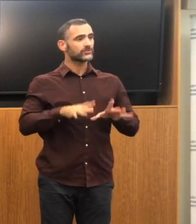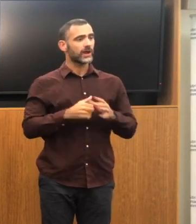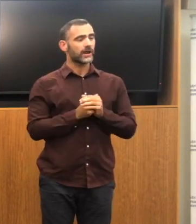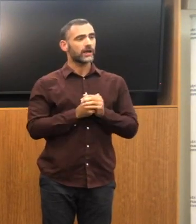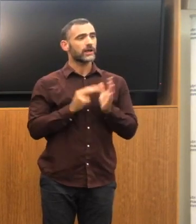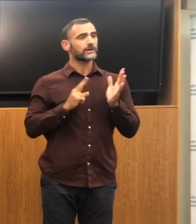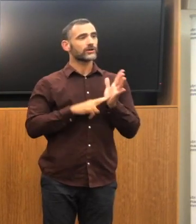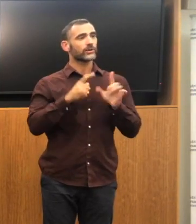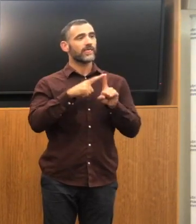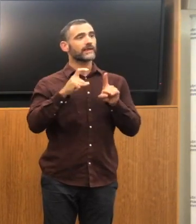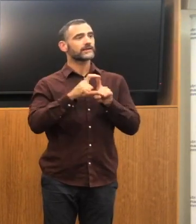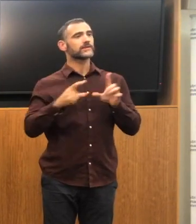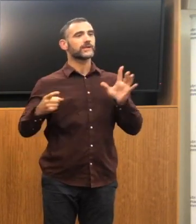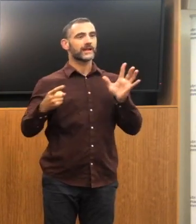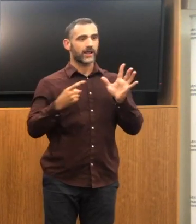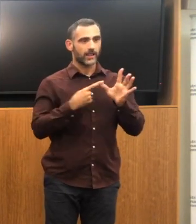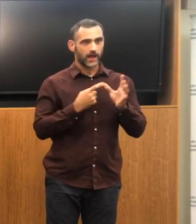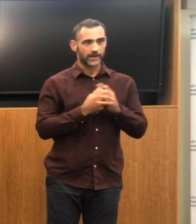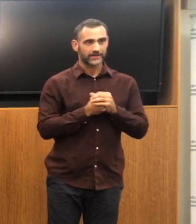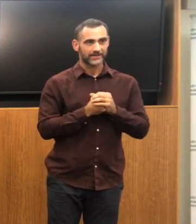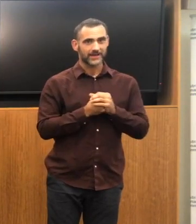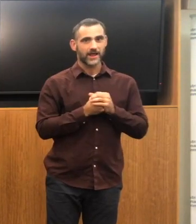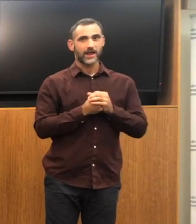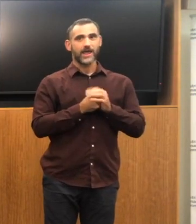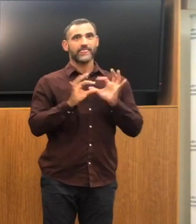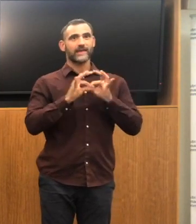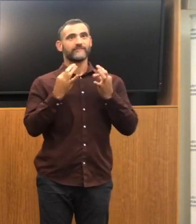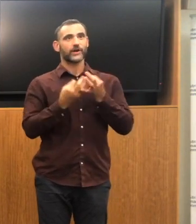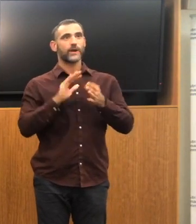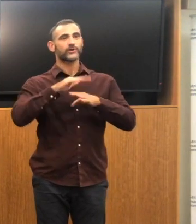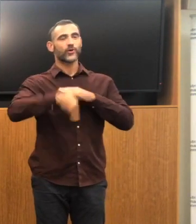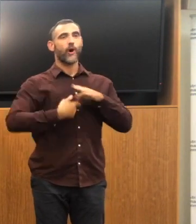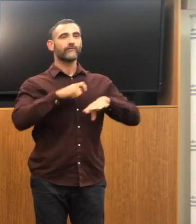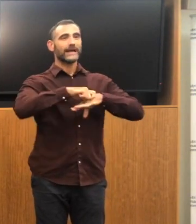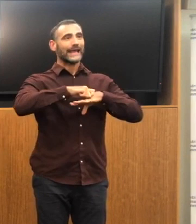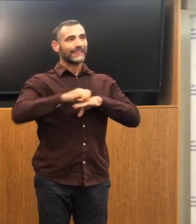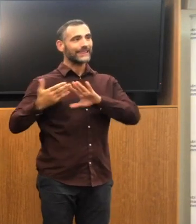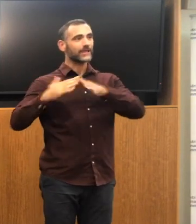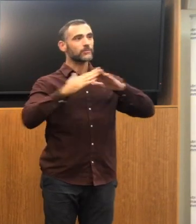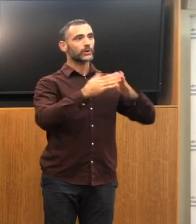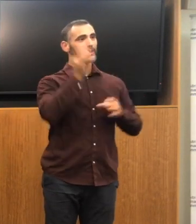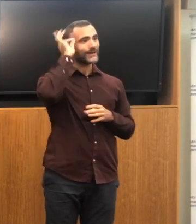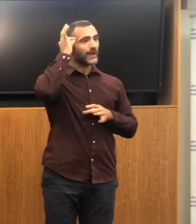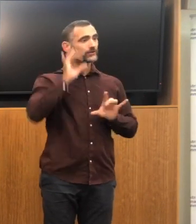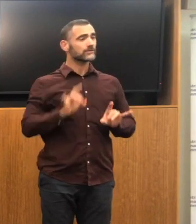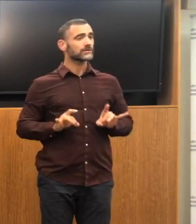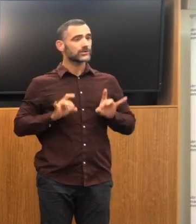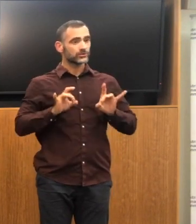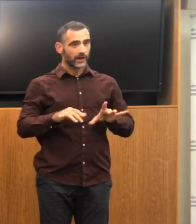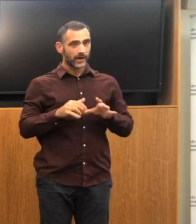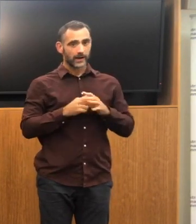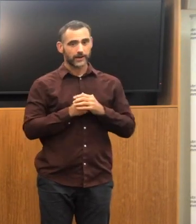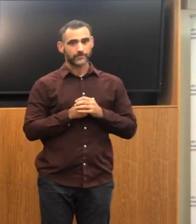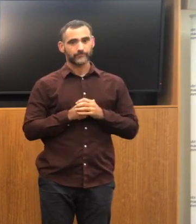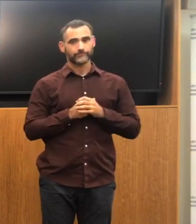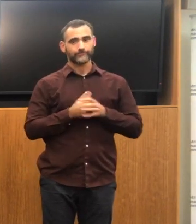the Federation of Ethnic Community Councils of Australia, and the Settlement Council of Australia.